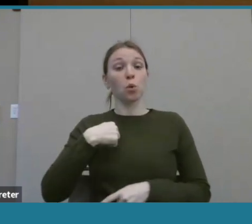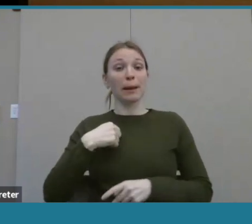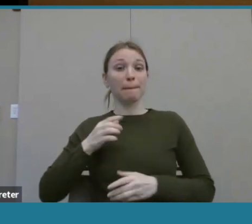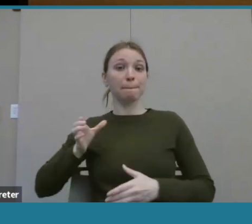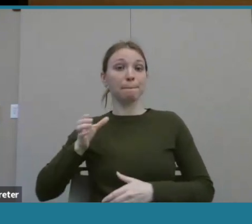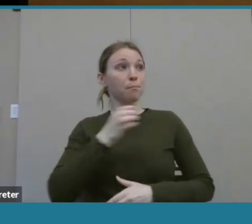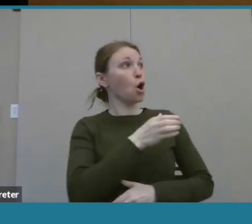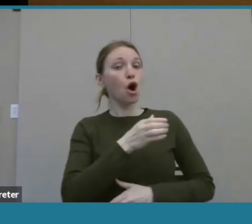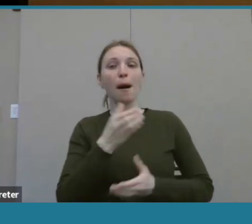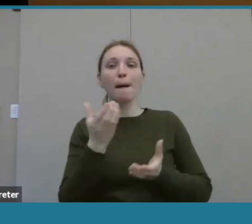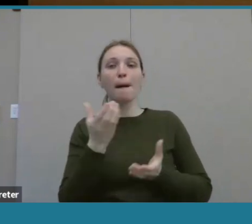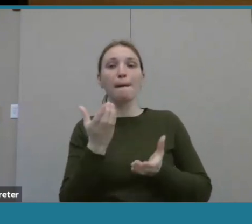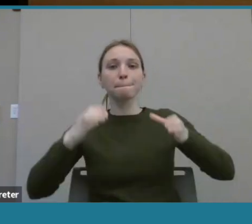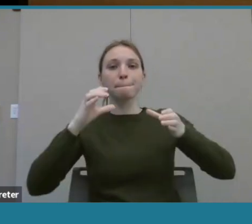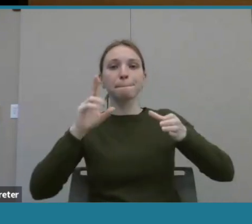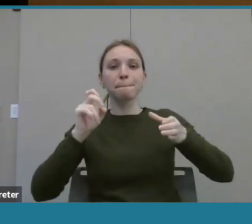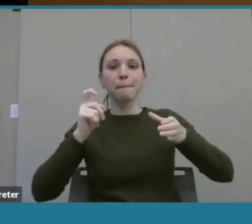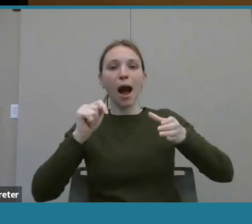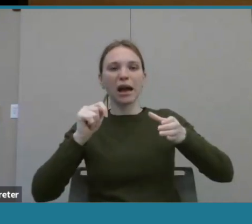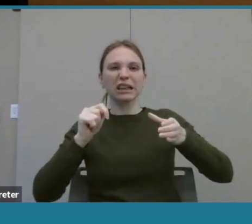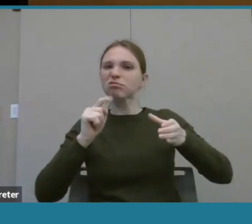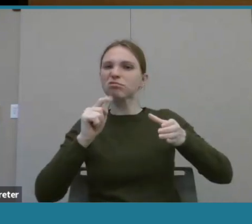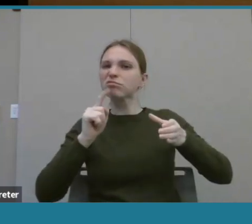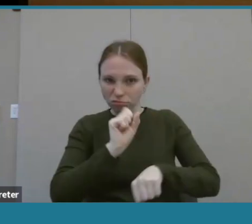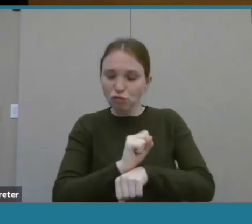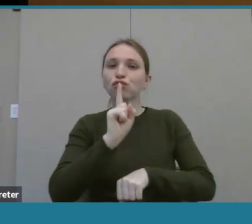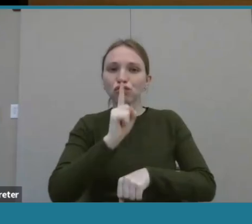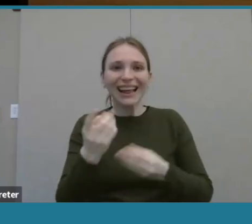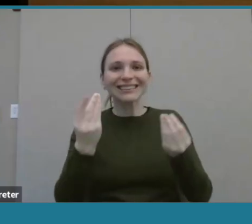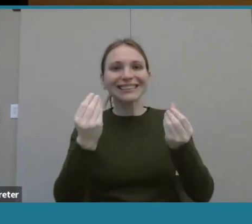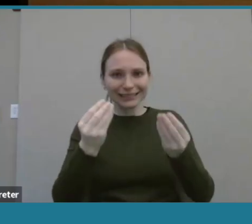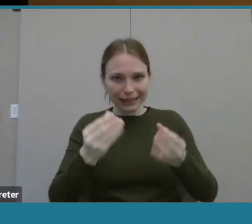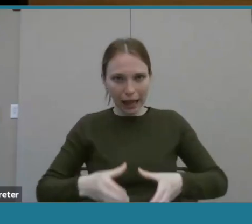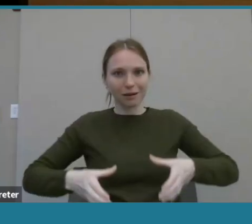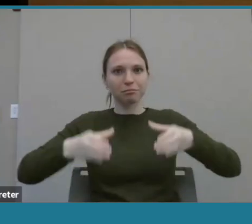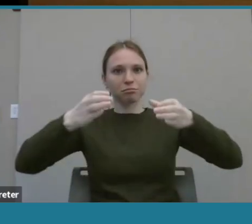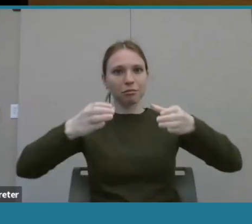This is our prototype version. It's literally a sand pail that we had our facilities team cut in half, and we filled